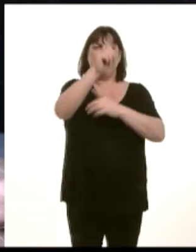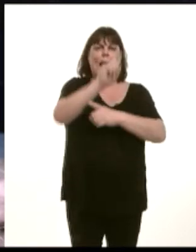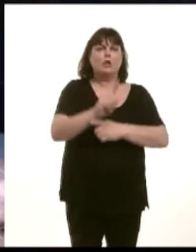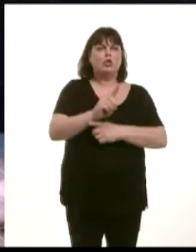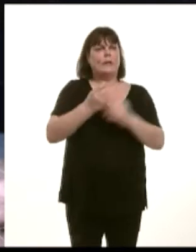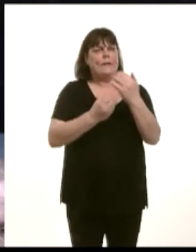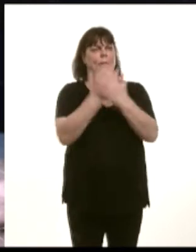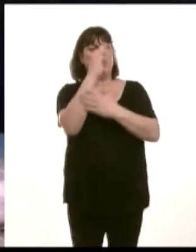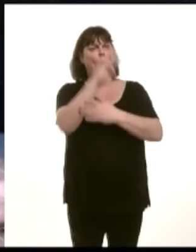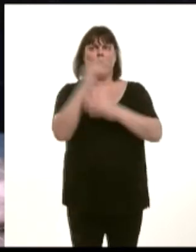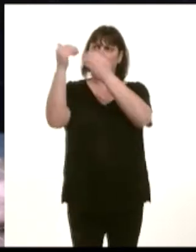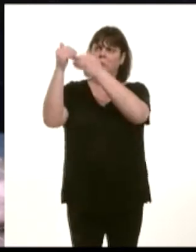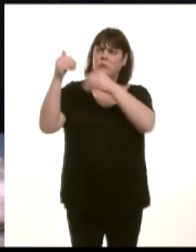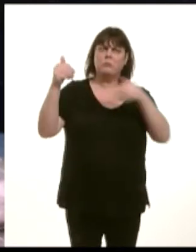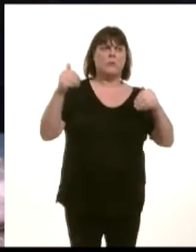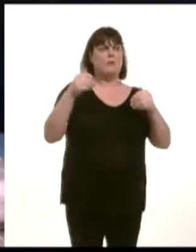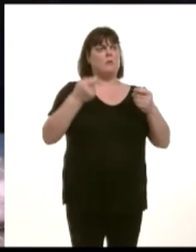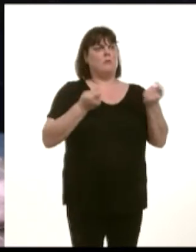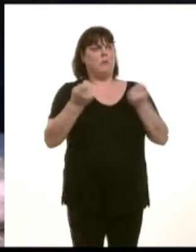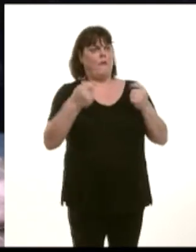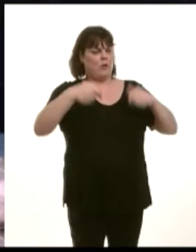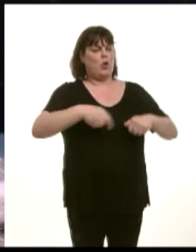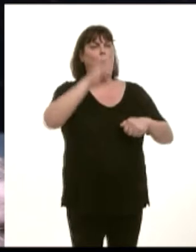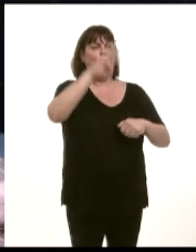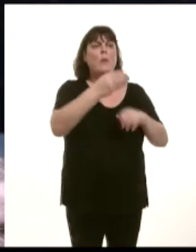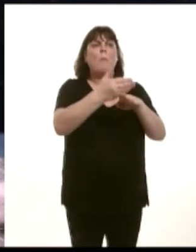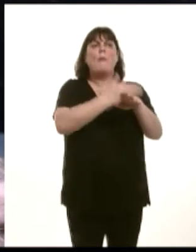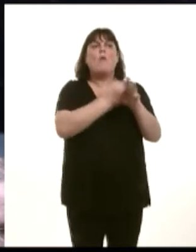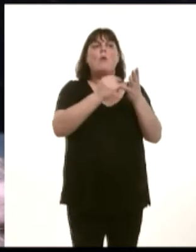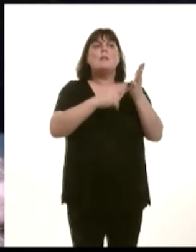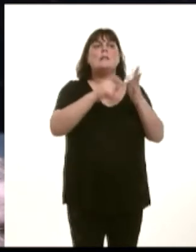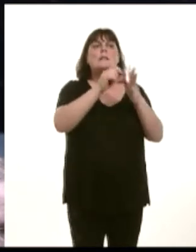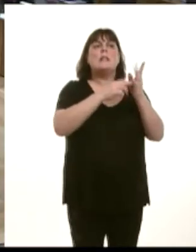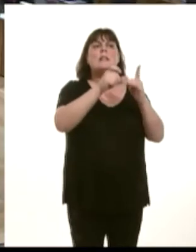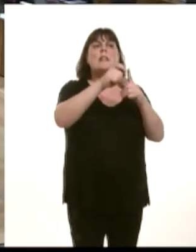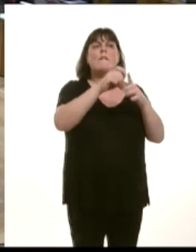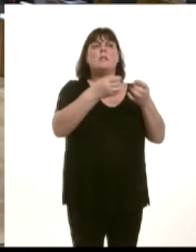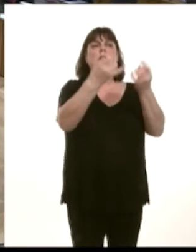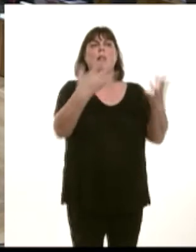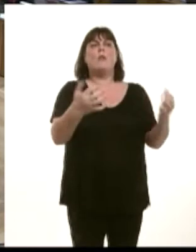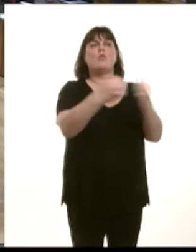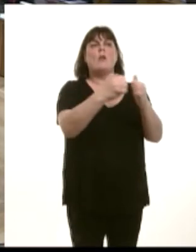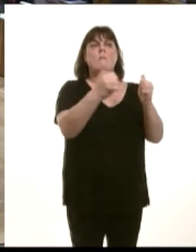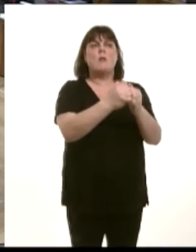in Wales before the St David’s Day agreement between the parties here in the Assembly and the parties and the Government at Westminster?